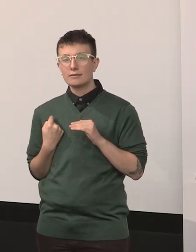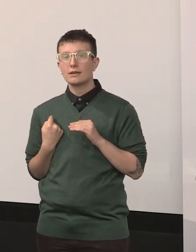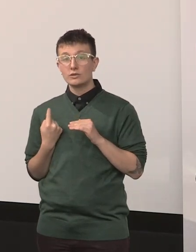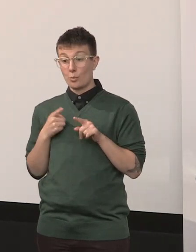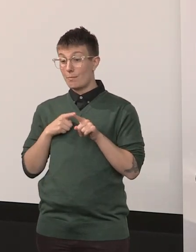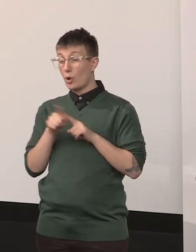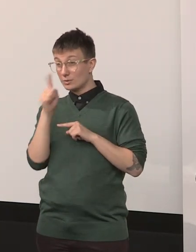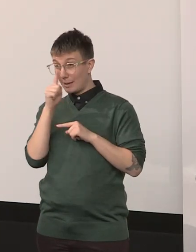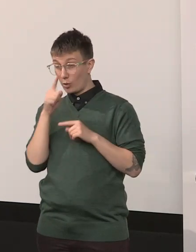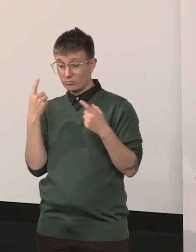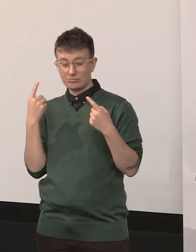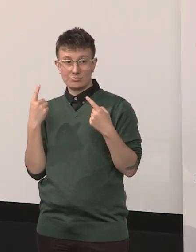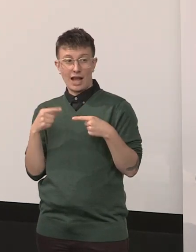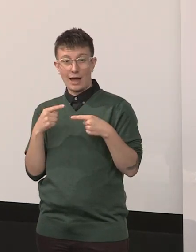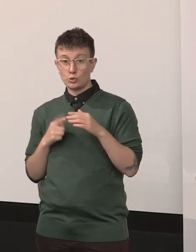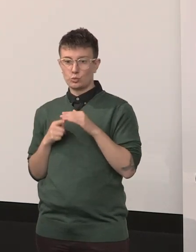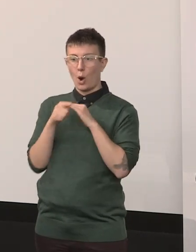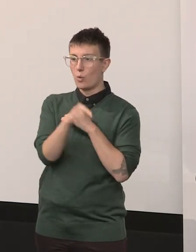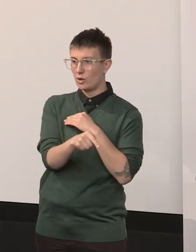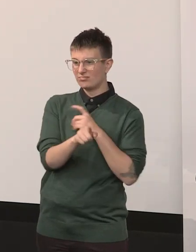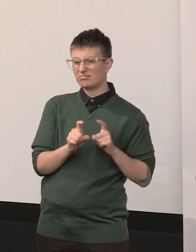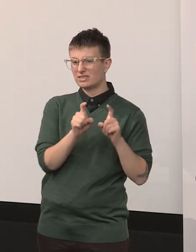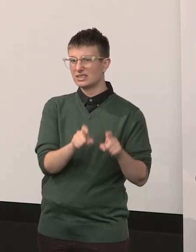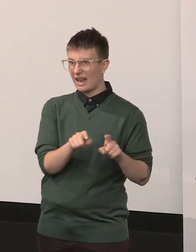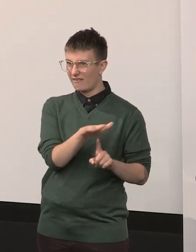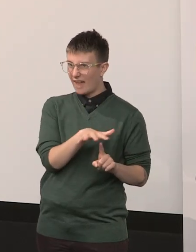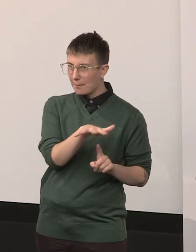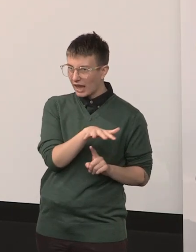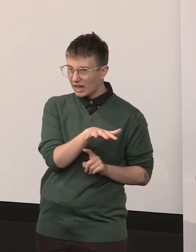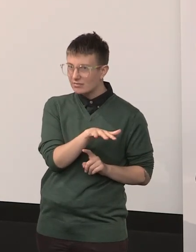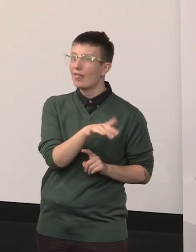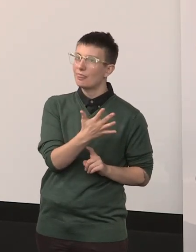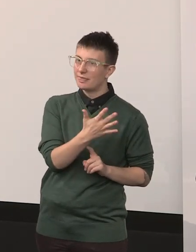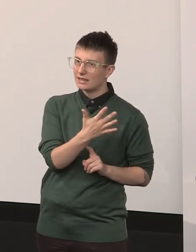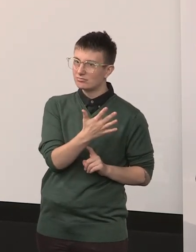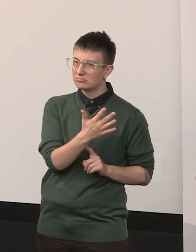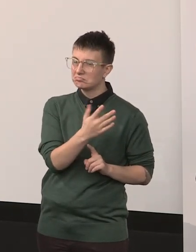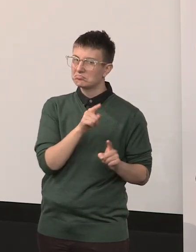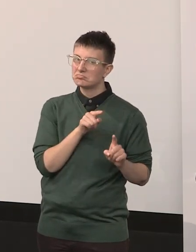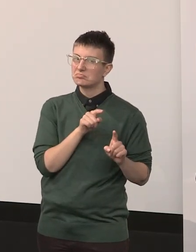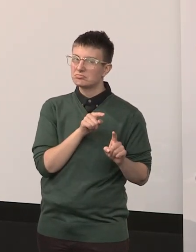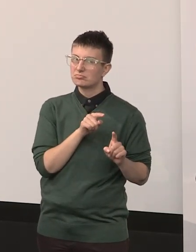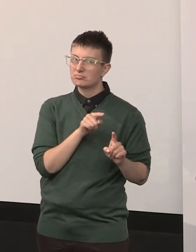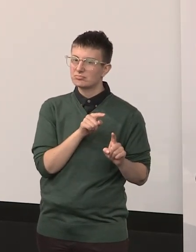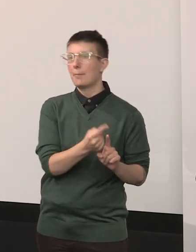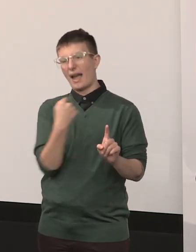of those exemptions were for leave to go out for a short period, then back into the facility. The minority of people are getting leave to